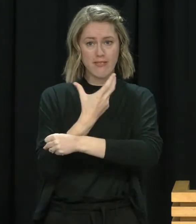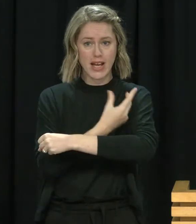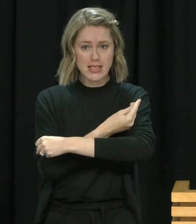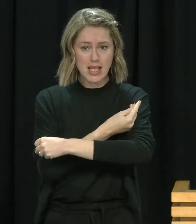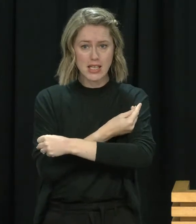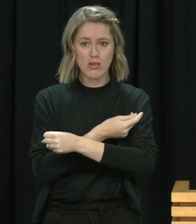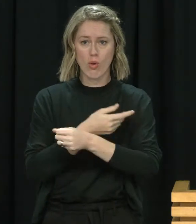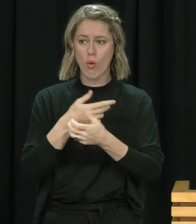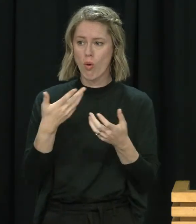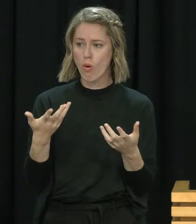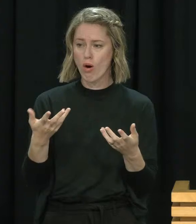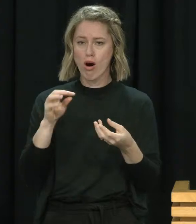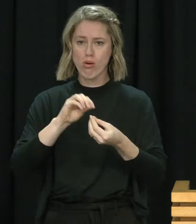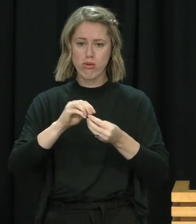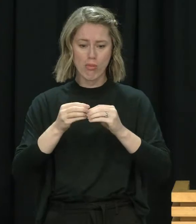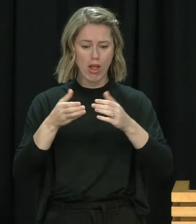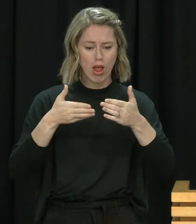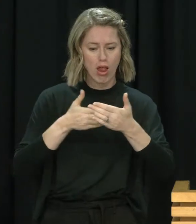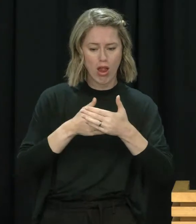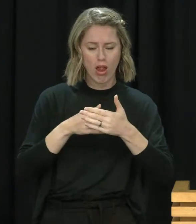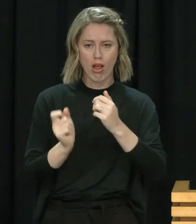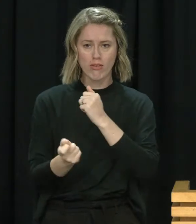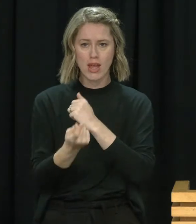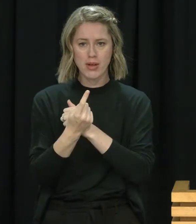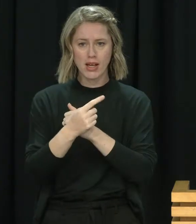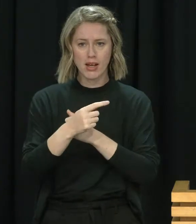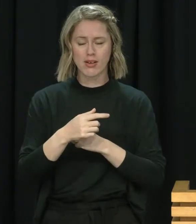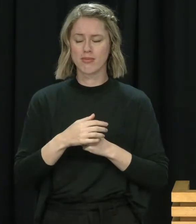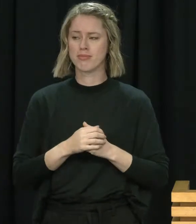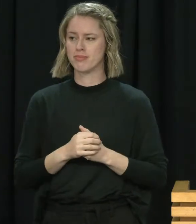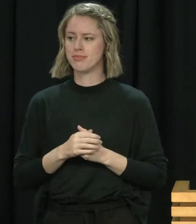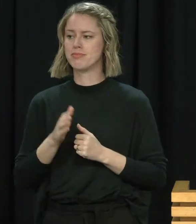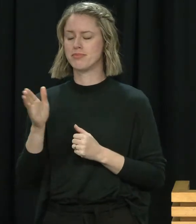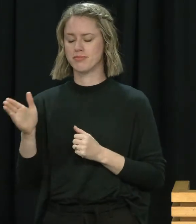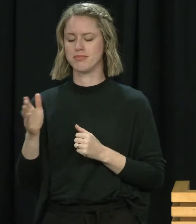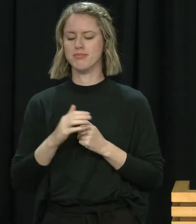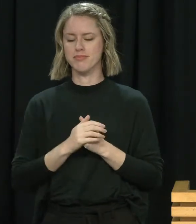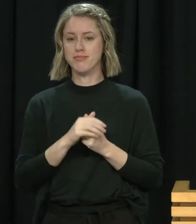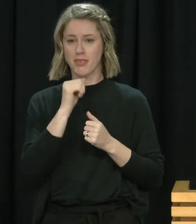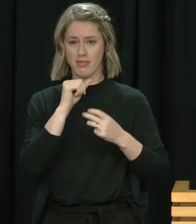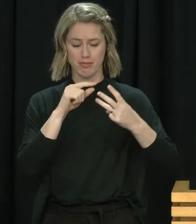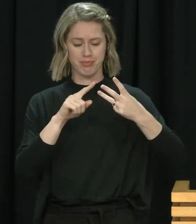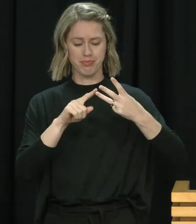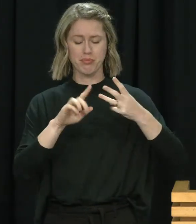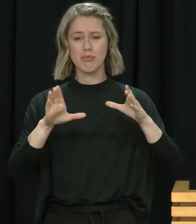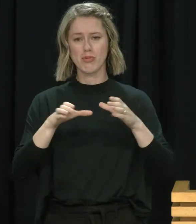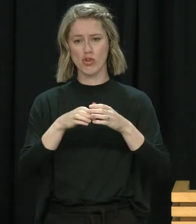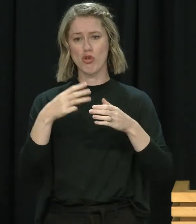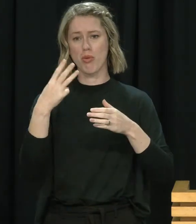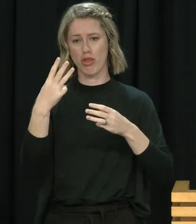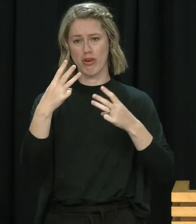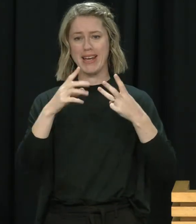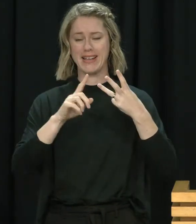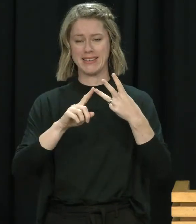they'll be able to get the vaccine. Are you confident that the message will get through? Or is there a choke